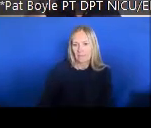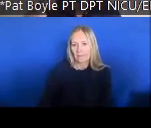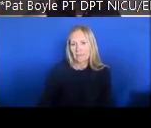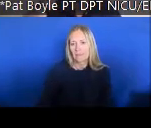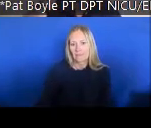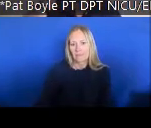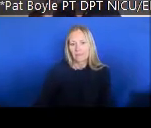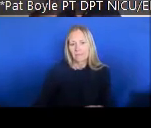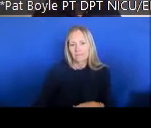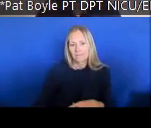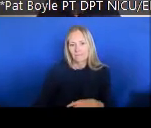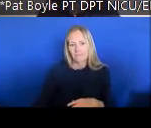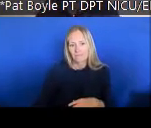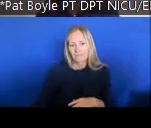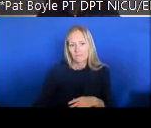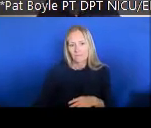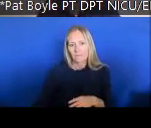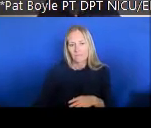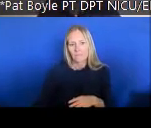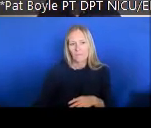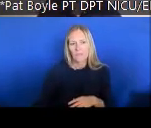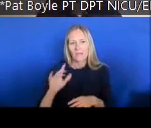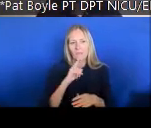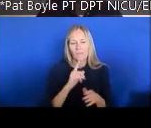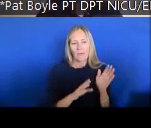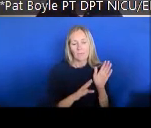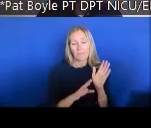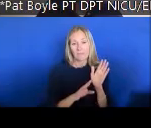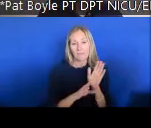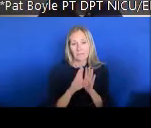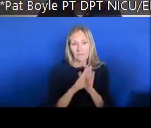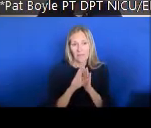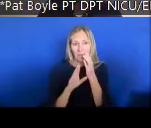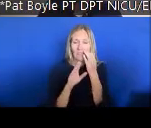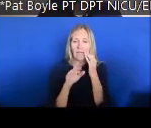developed after the NBAS as a tool to be used by a variety of